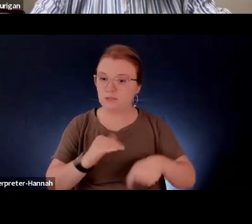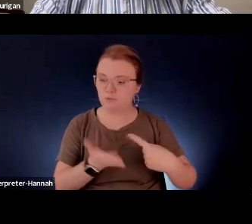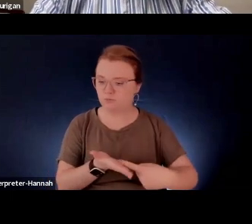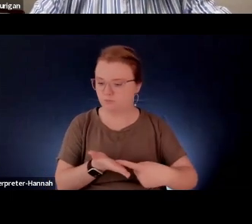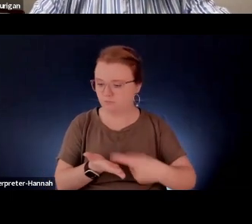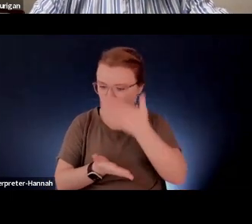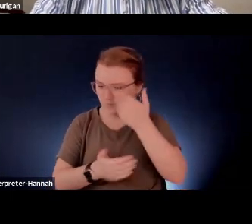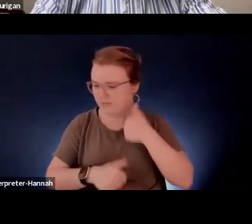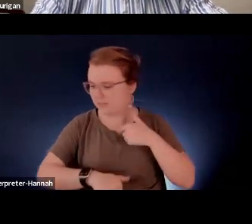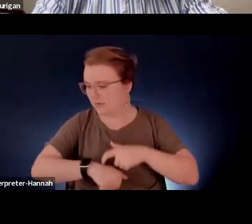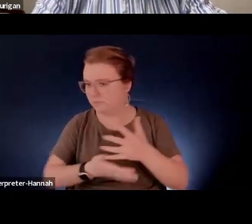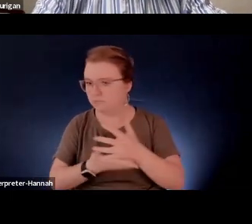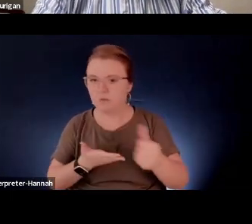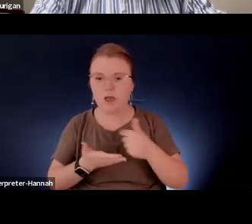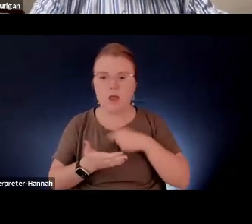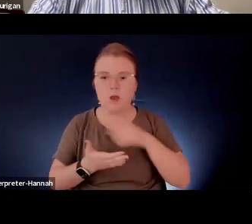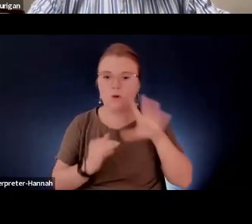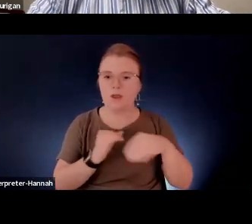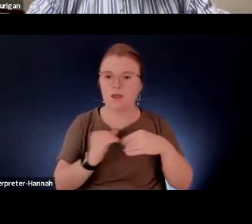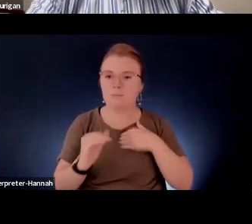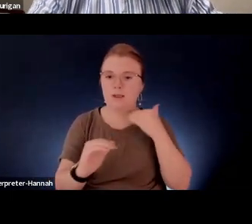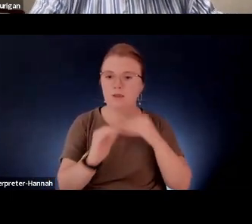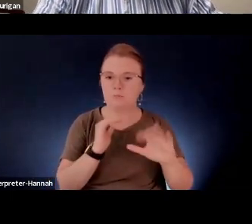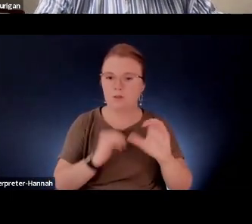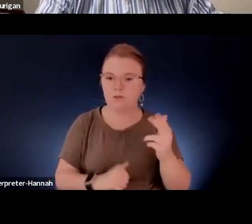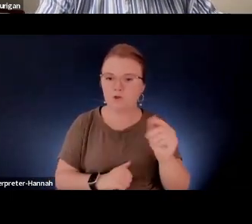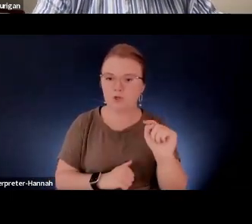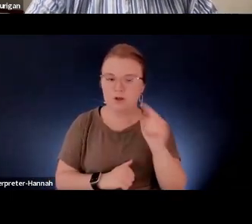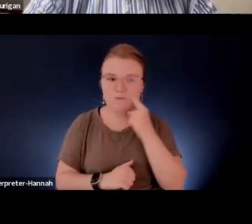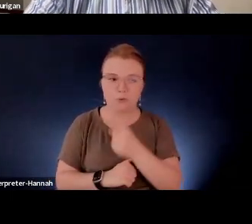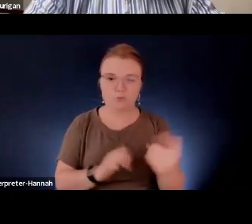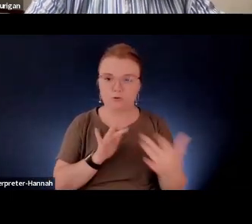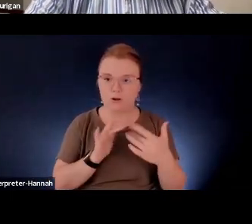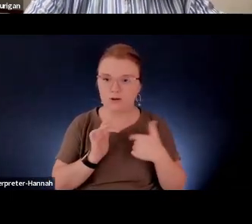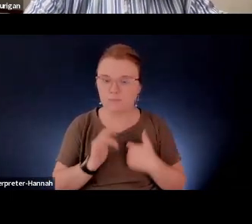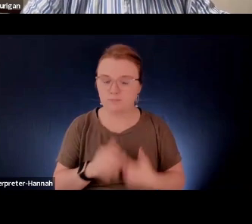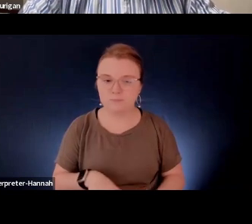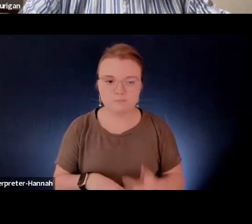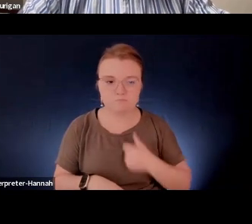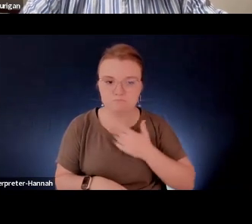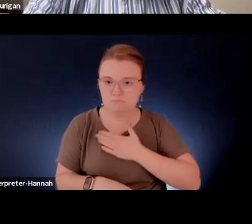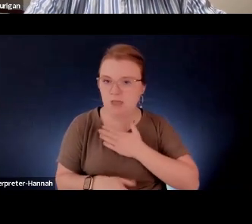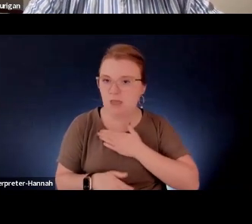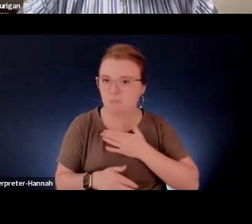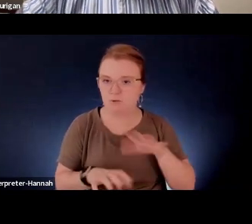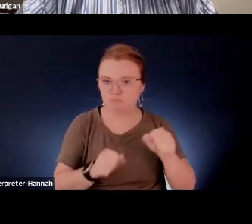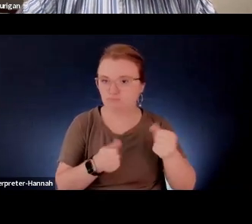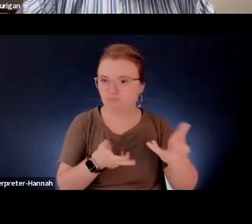I'll put my email in the chat for you to contact me and I'd be happy to have that conversation with you.